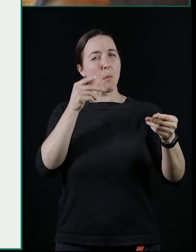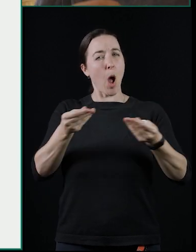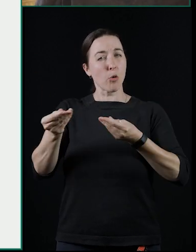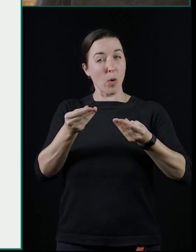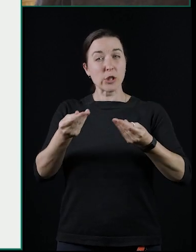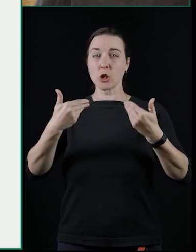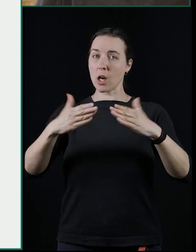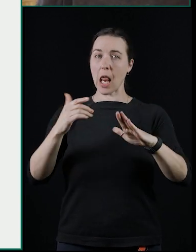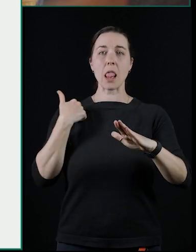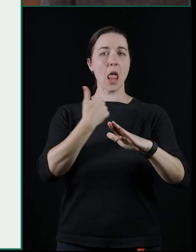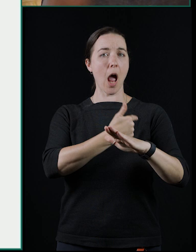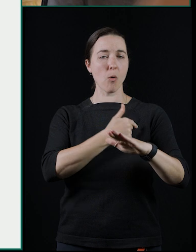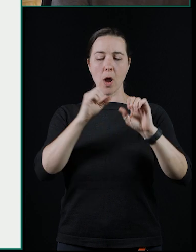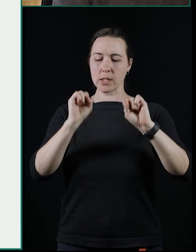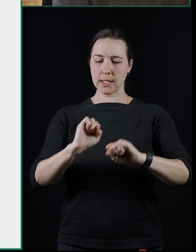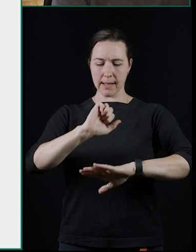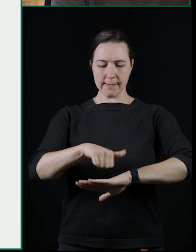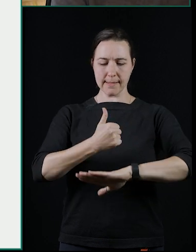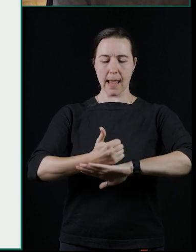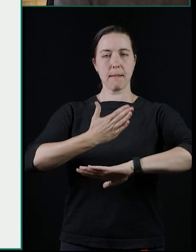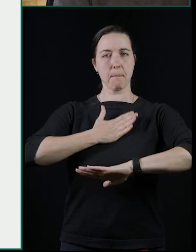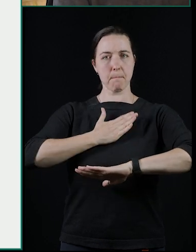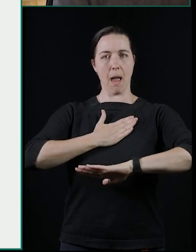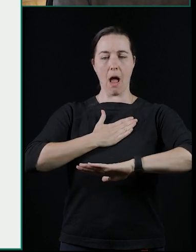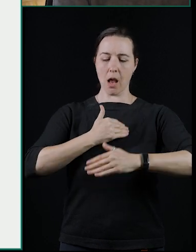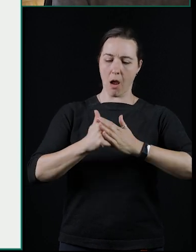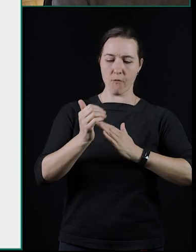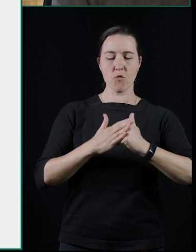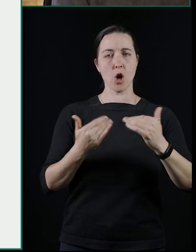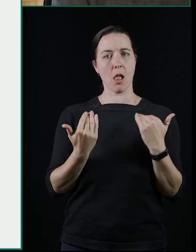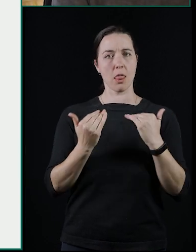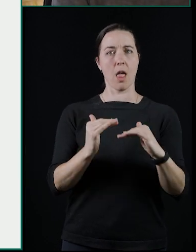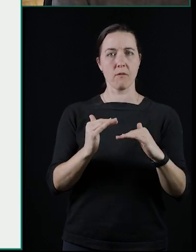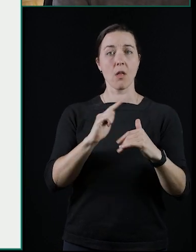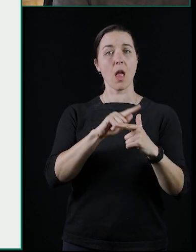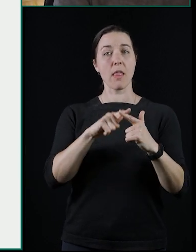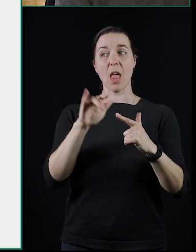to all putting our threshold and the filtered text will come